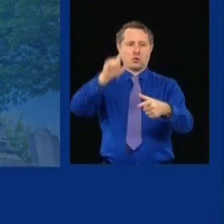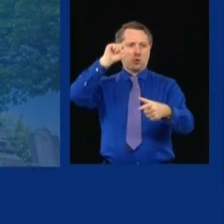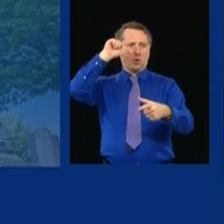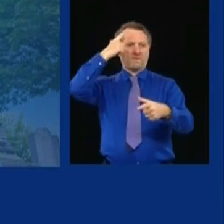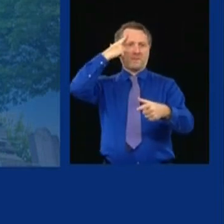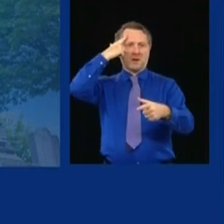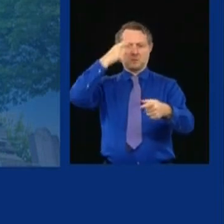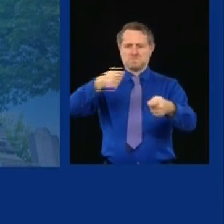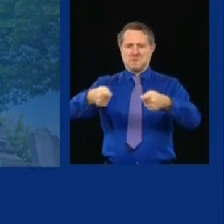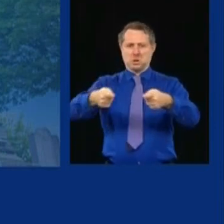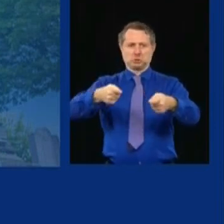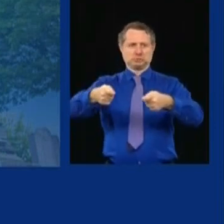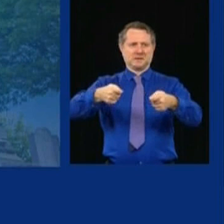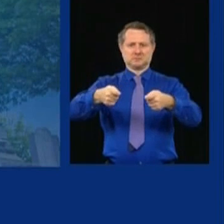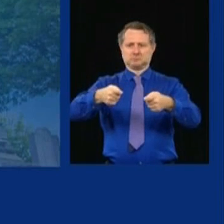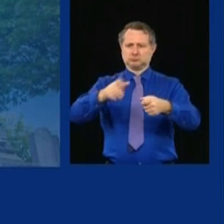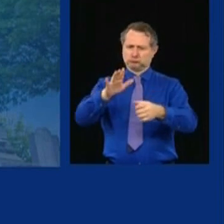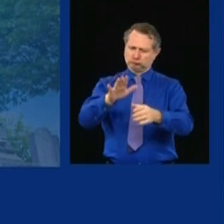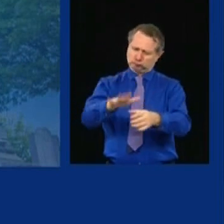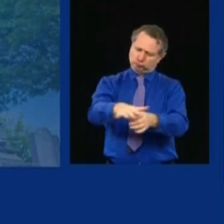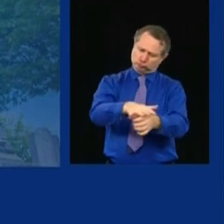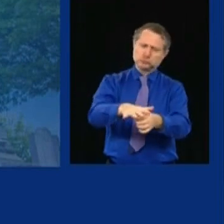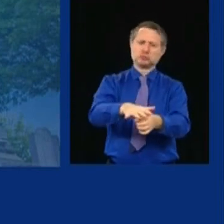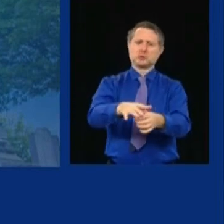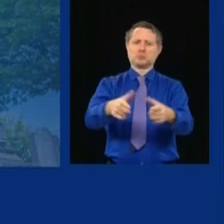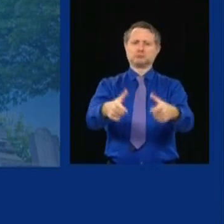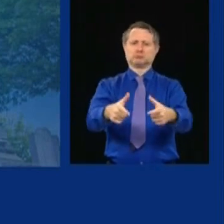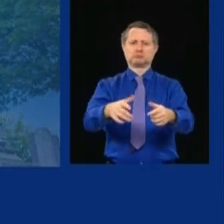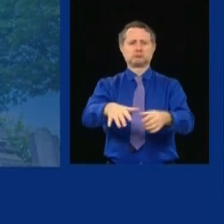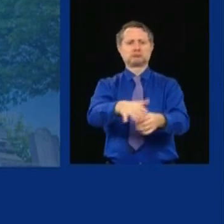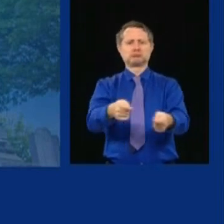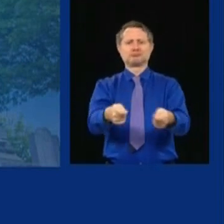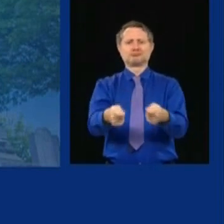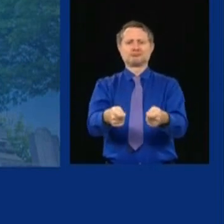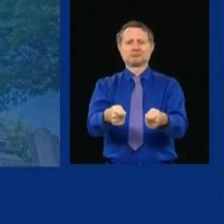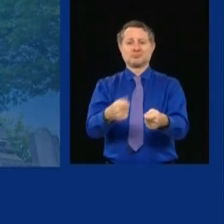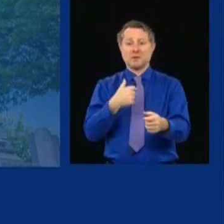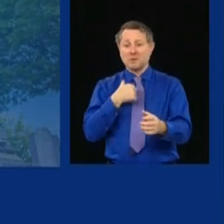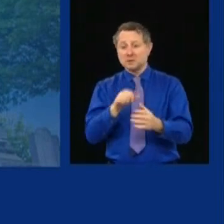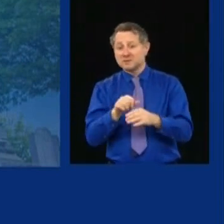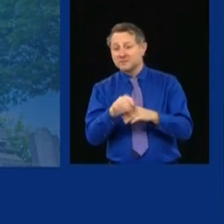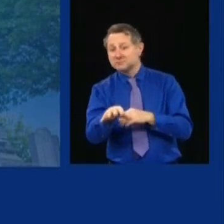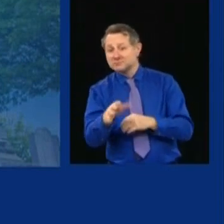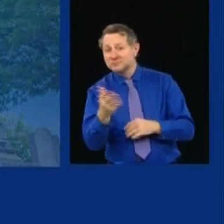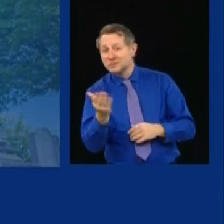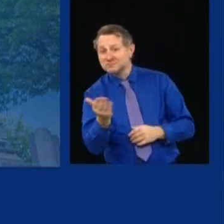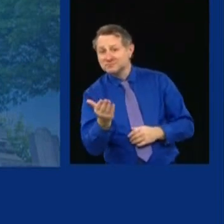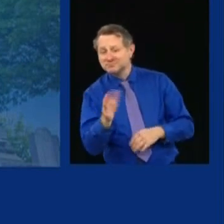NOW GOING TO FALL TO LOCAL GOVERNMENT TO MANAGE THIS SITUATION.